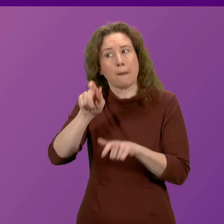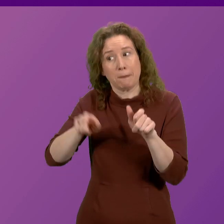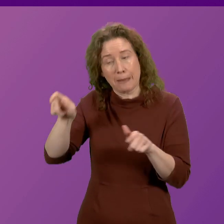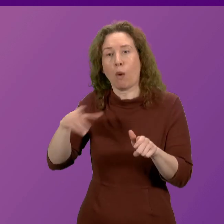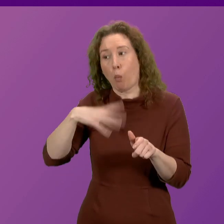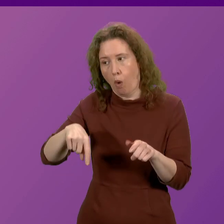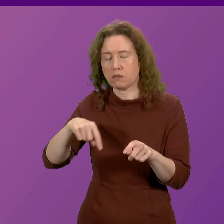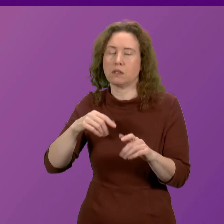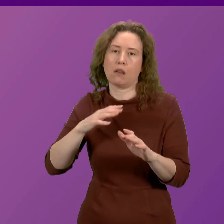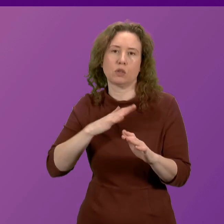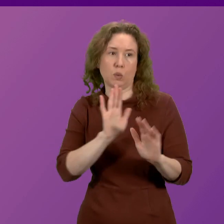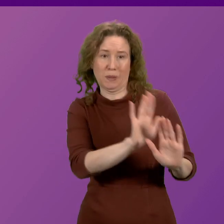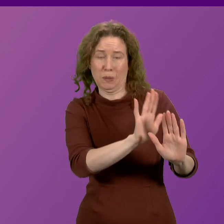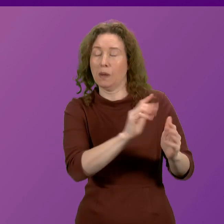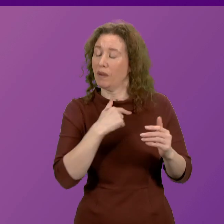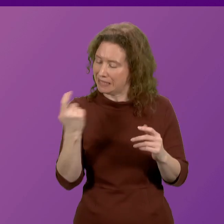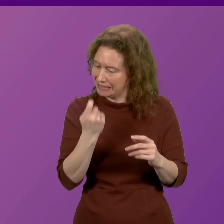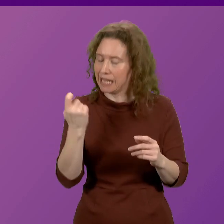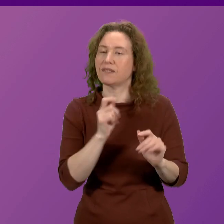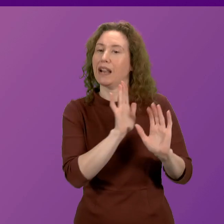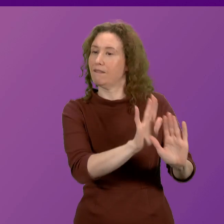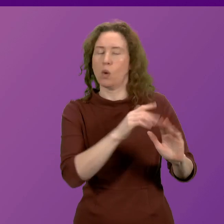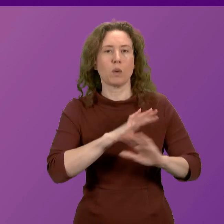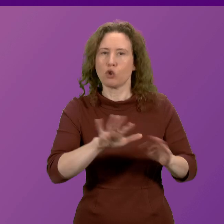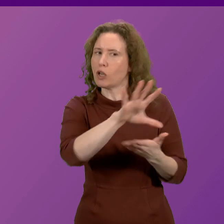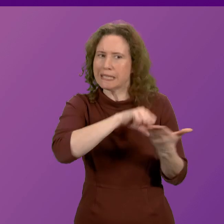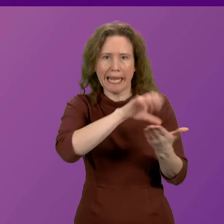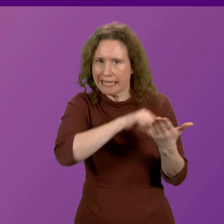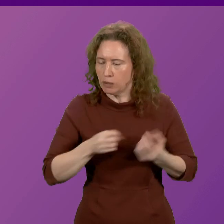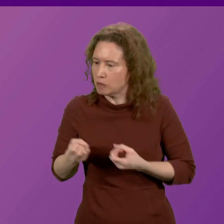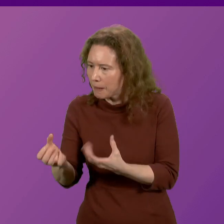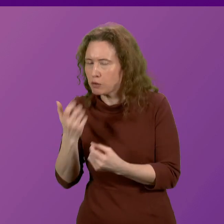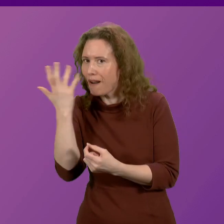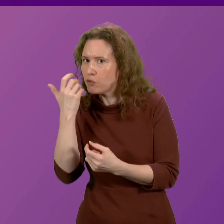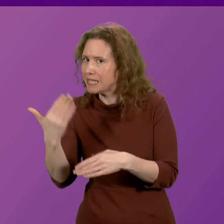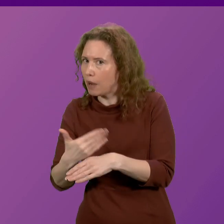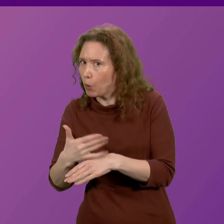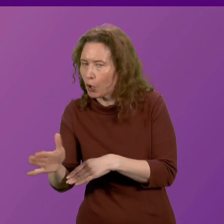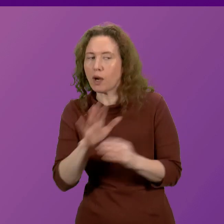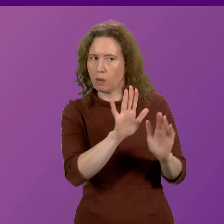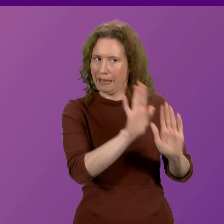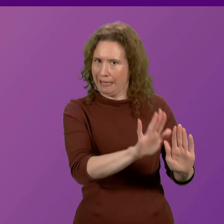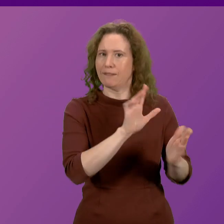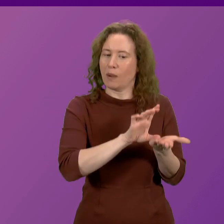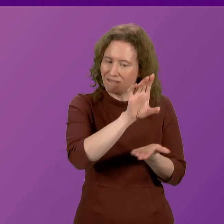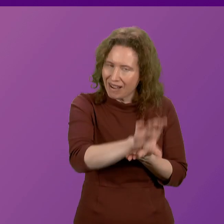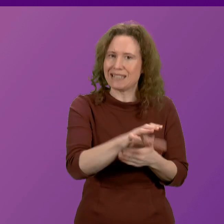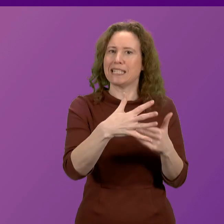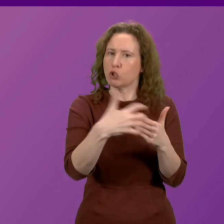us to avoid. We are committed to taking forward the proposals in our green industrial strategy,